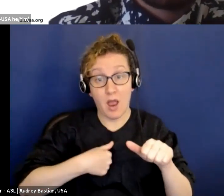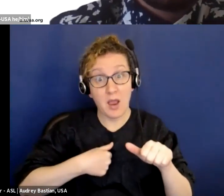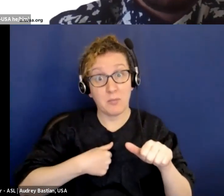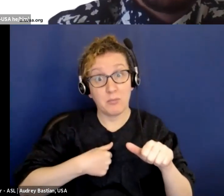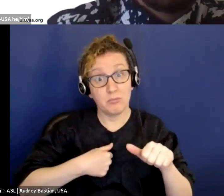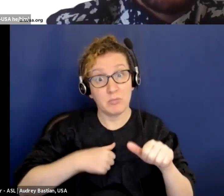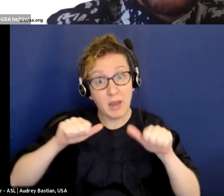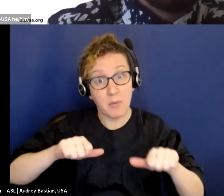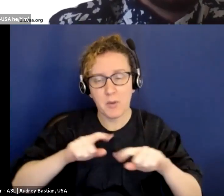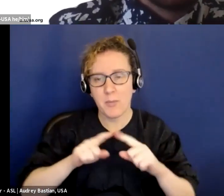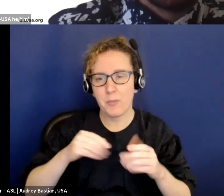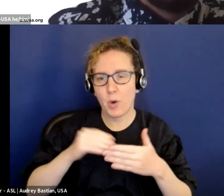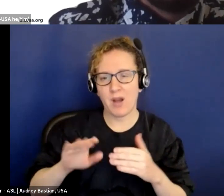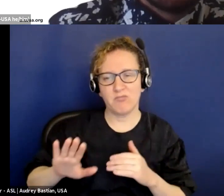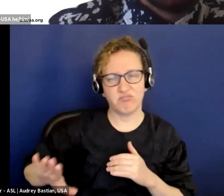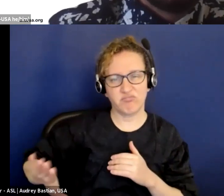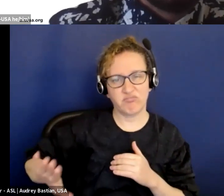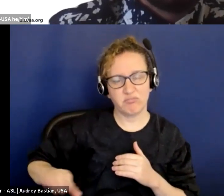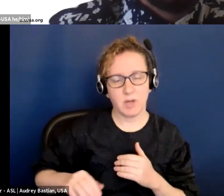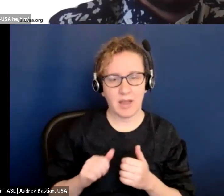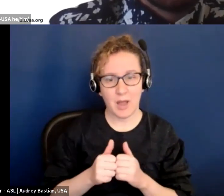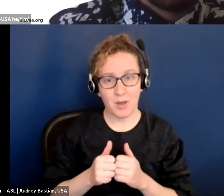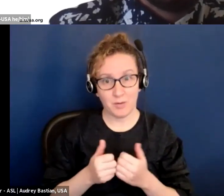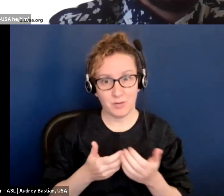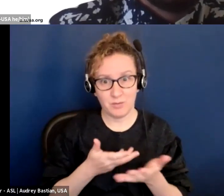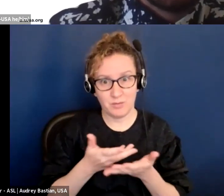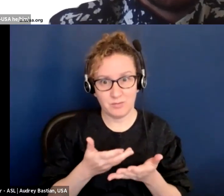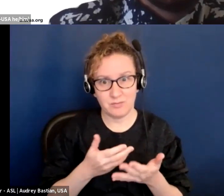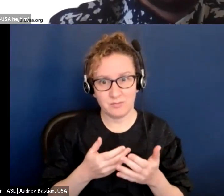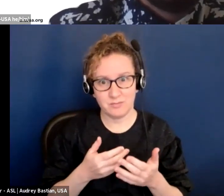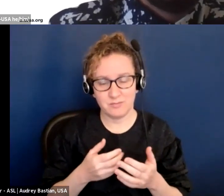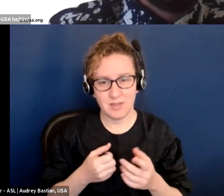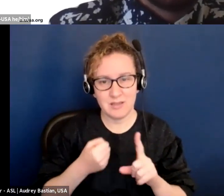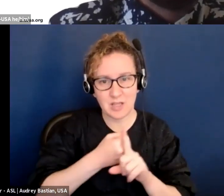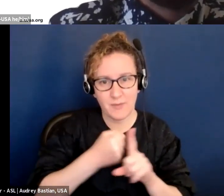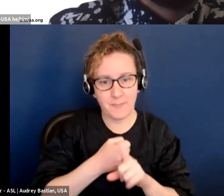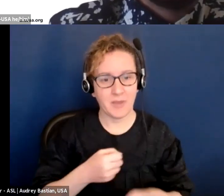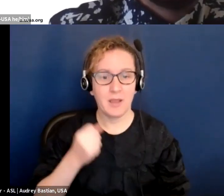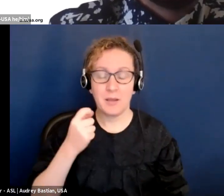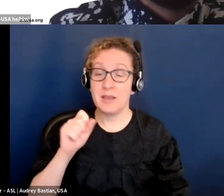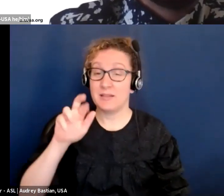That is hard to do as a student, and something I had not thought about when